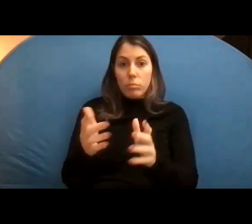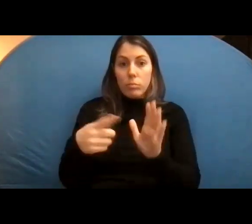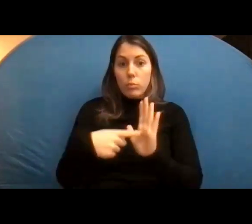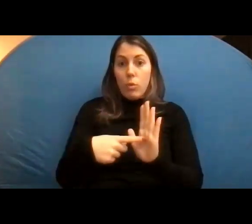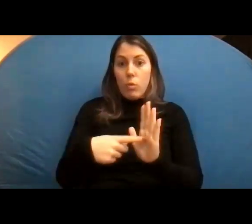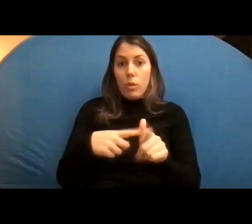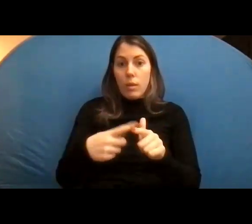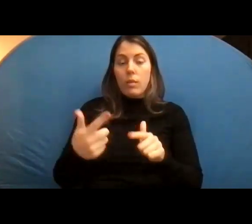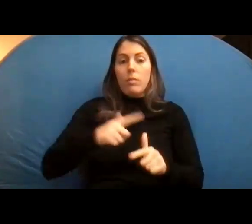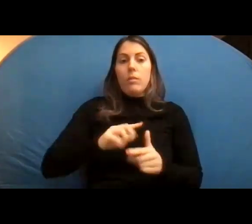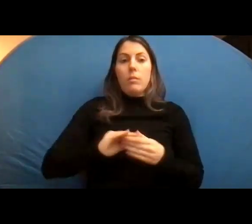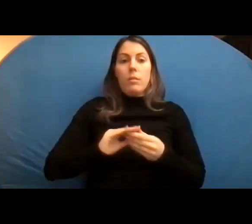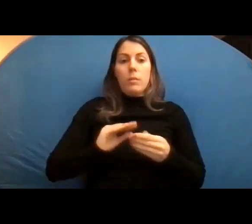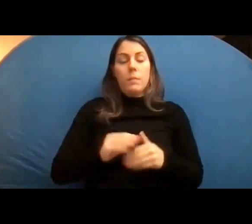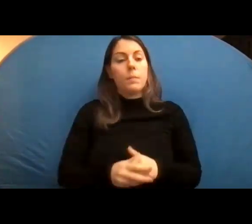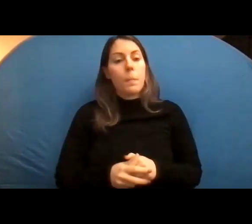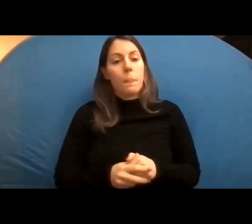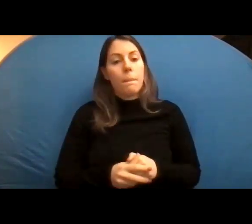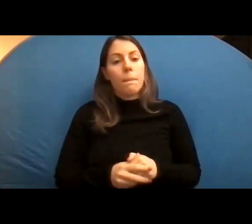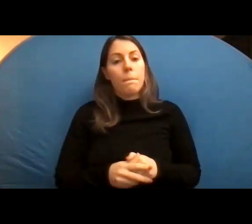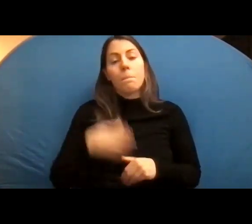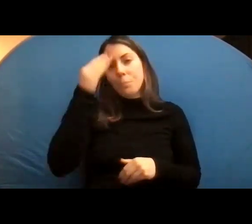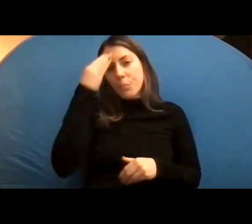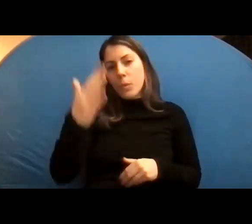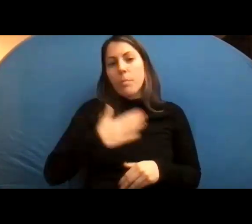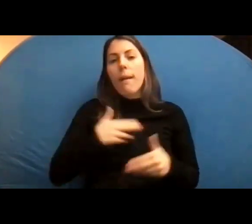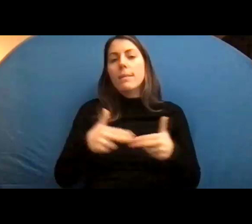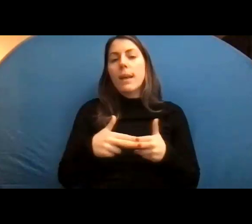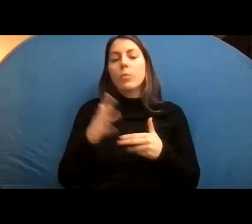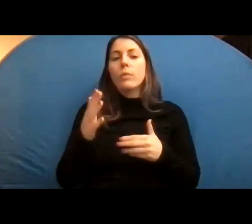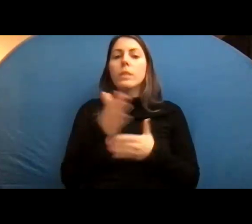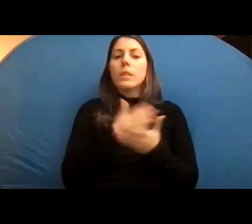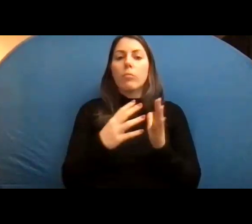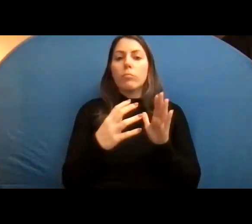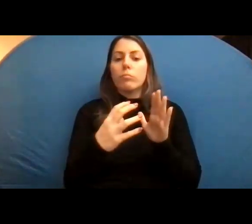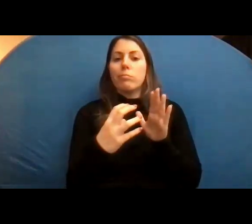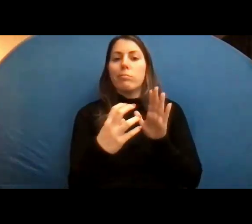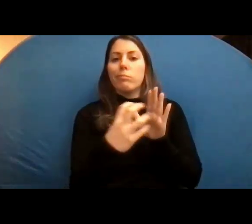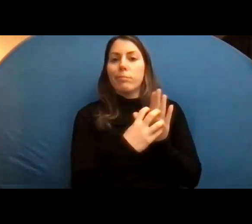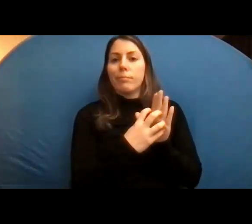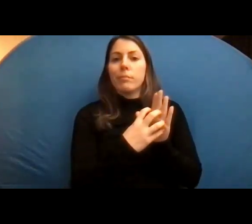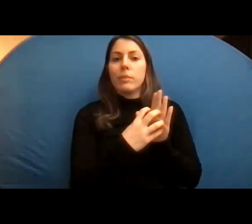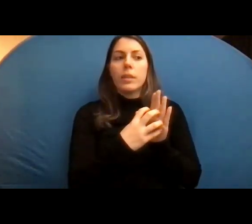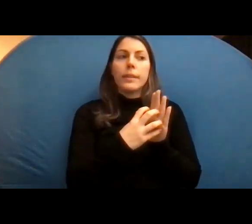And I also want to say that my slides will have a little bit of